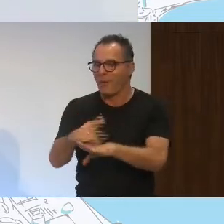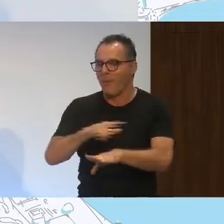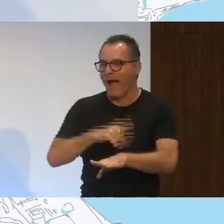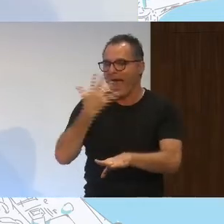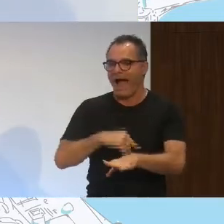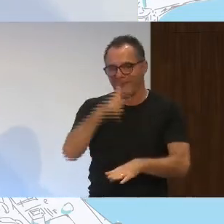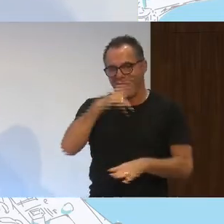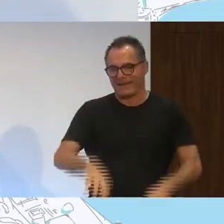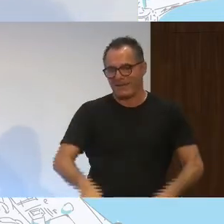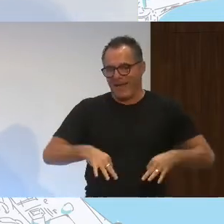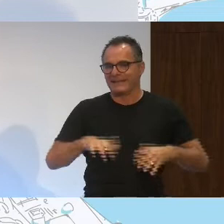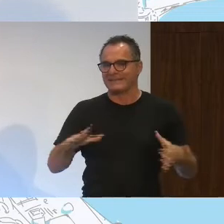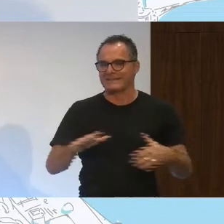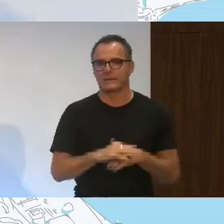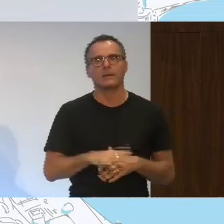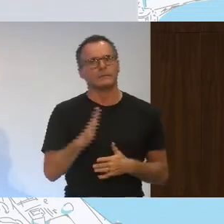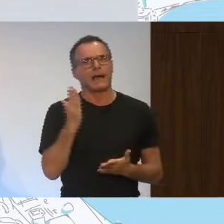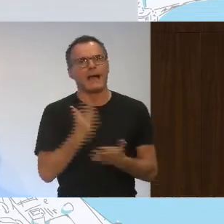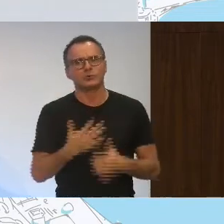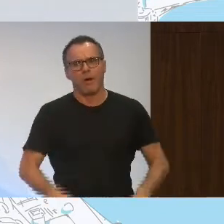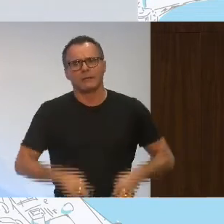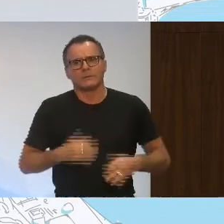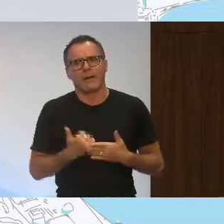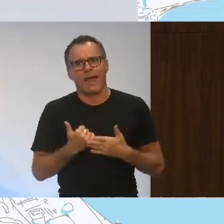It's like, yes, I'm sure your underwear helped possibly. Also answering